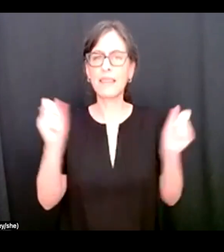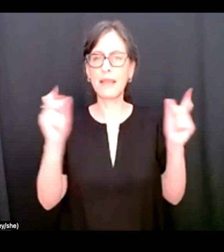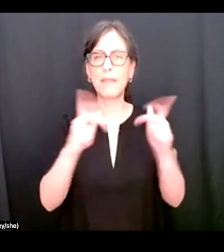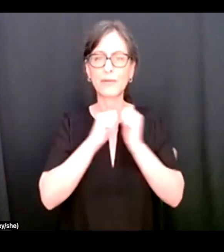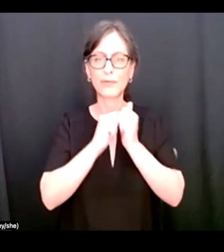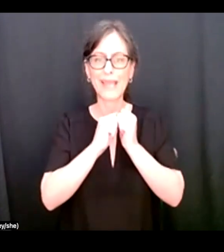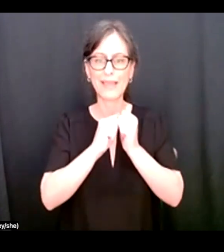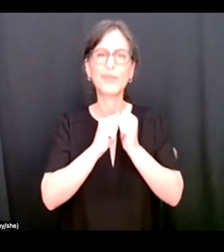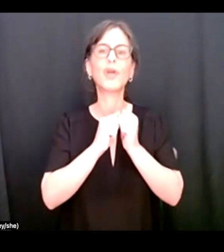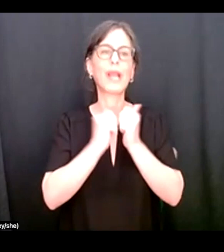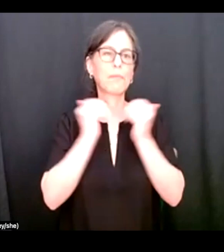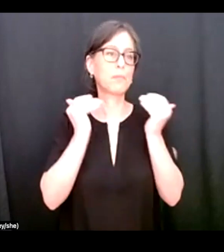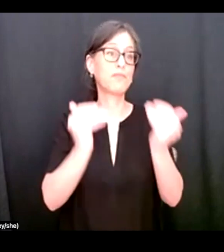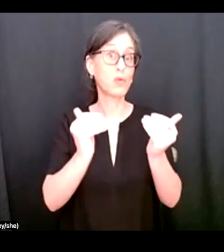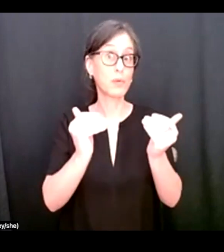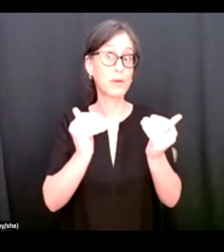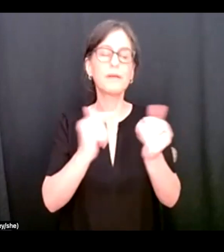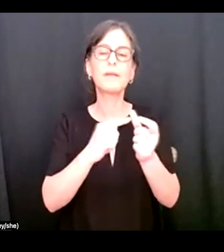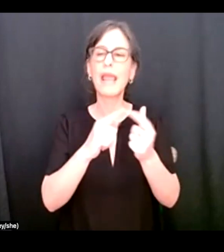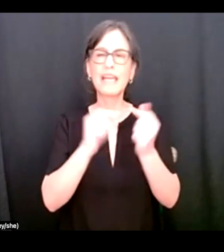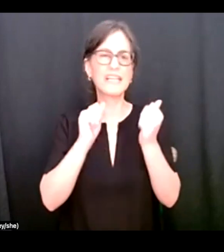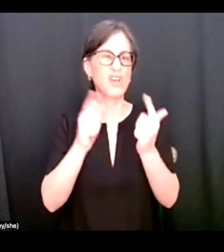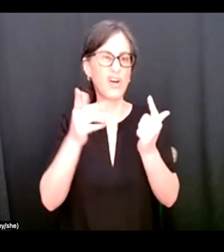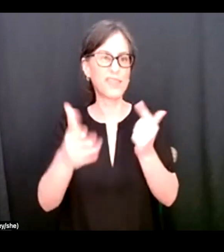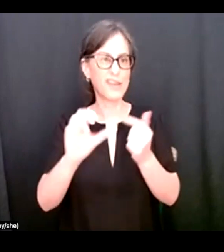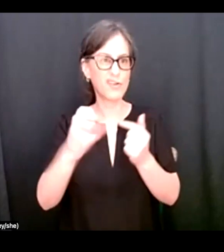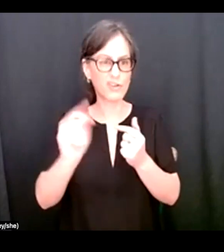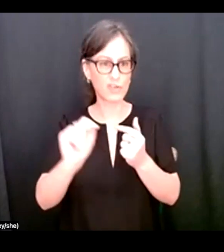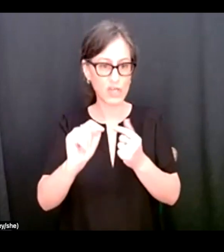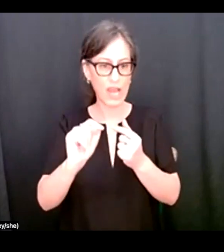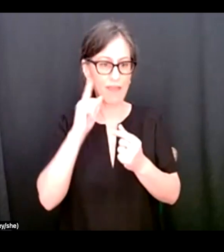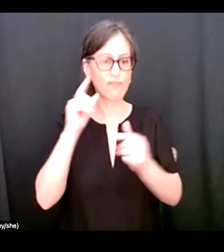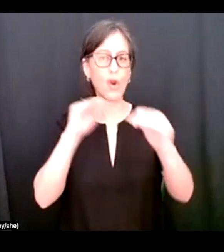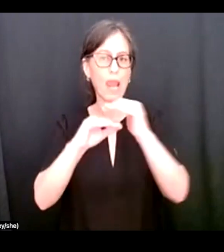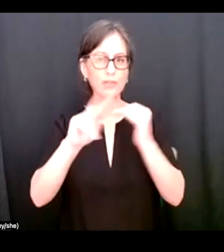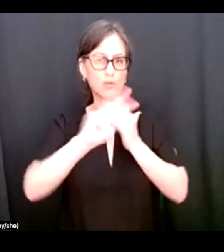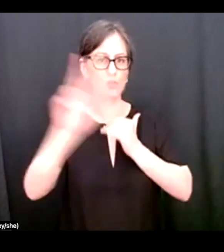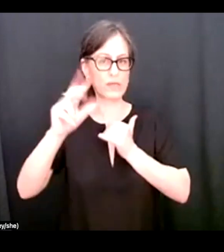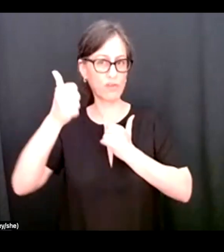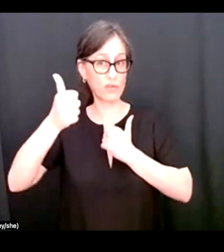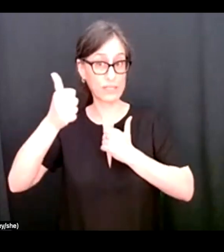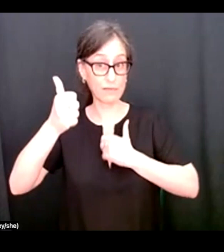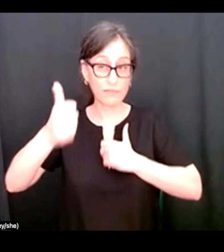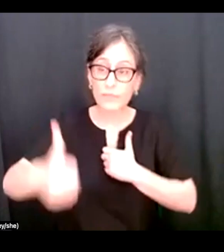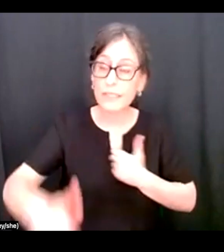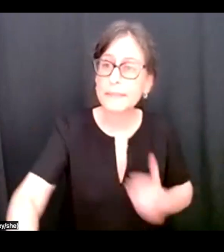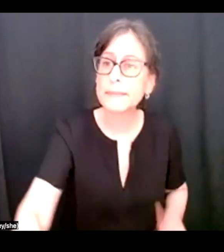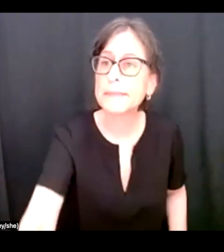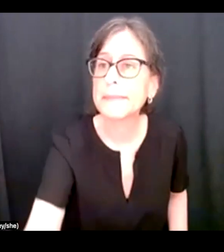we'll move forward and this is all in the chat if for you know, access and whatever else. Okay.